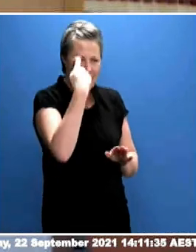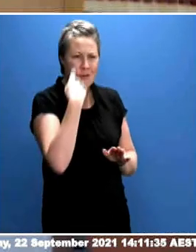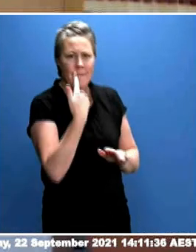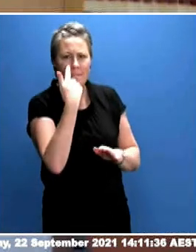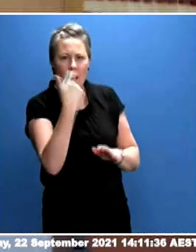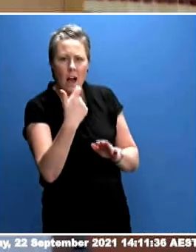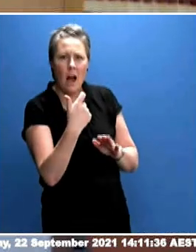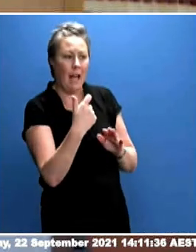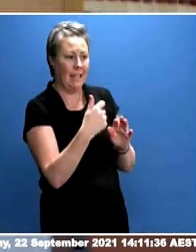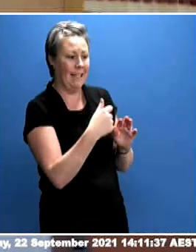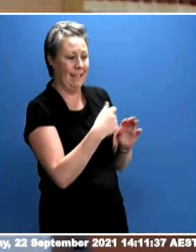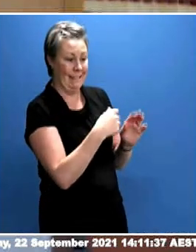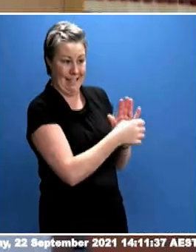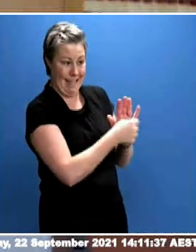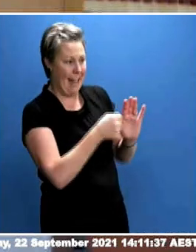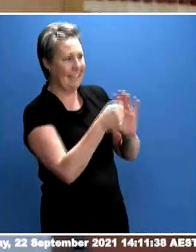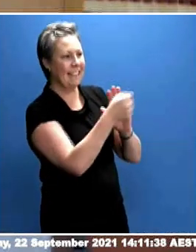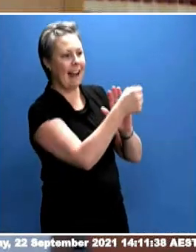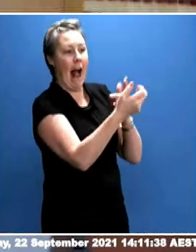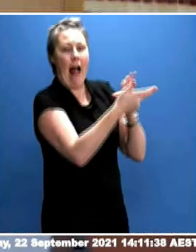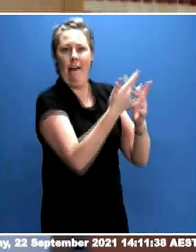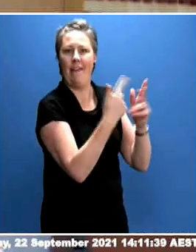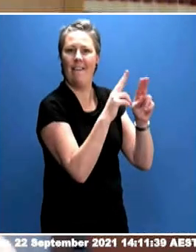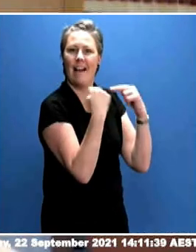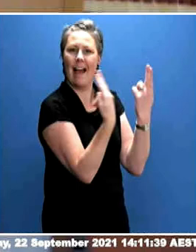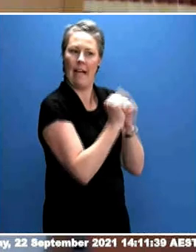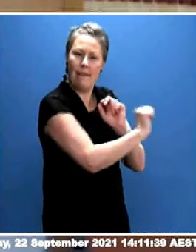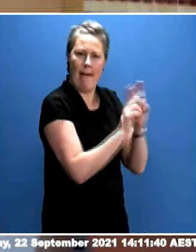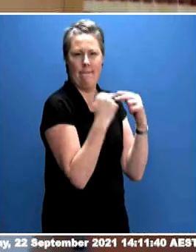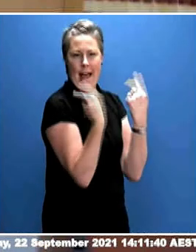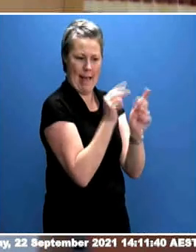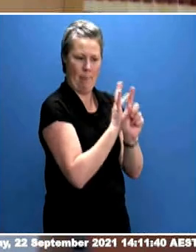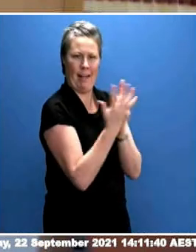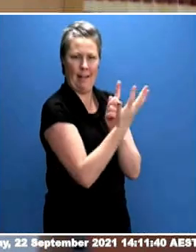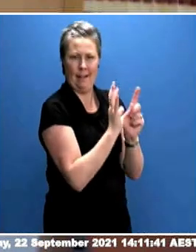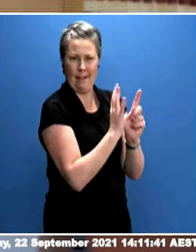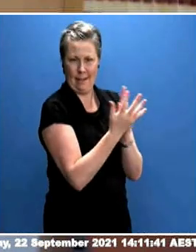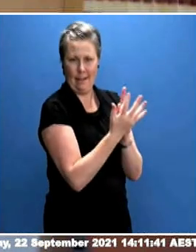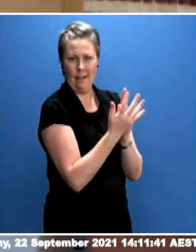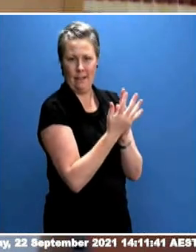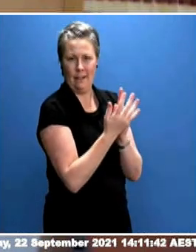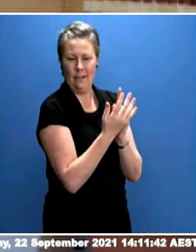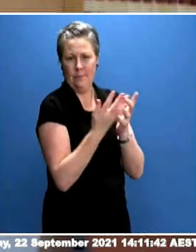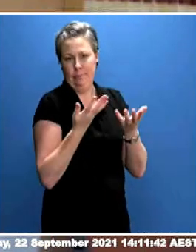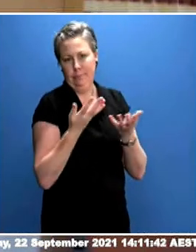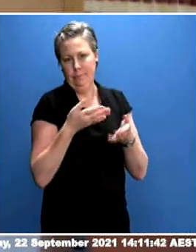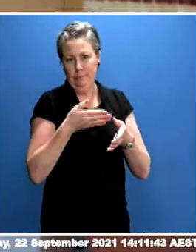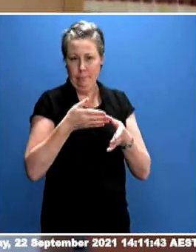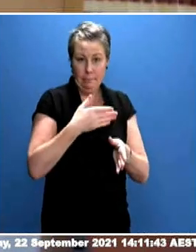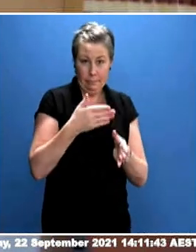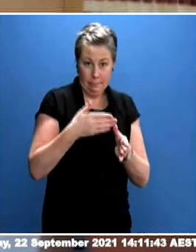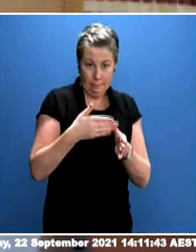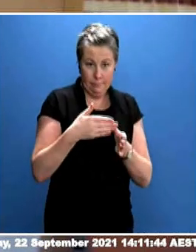placements for children and then depending on the child, we also have